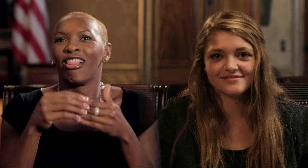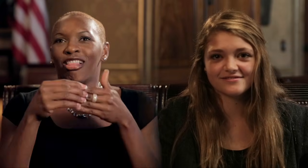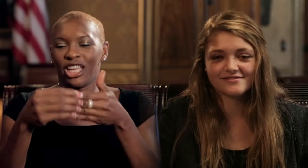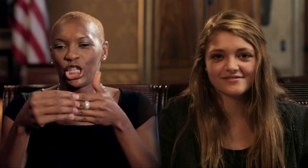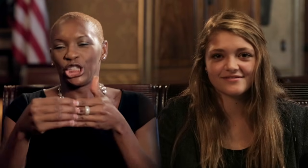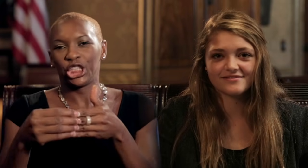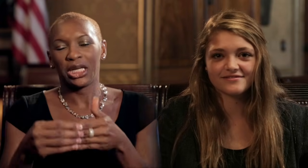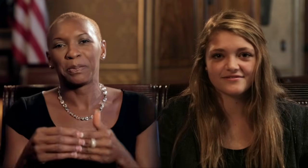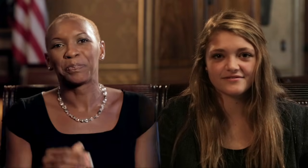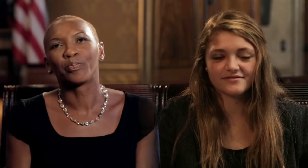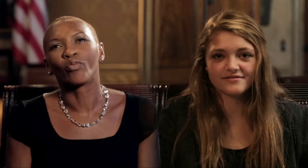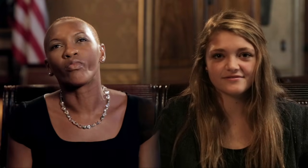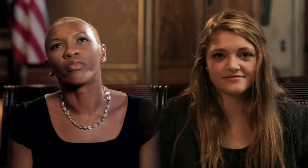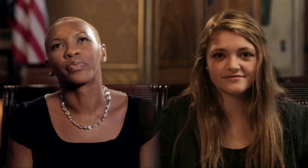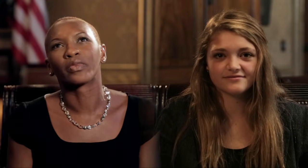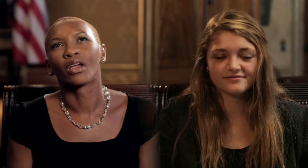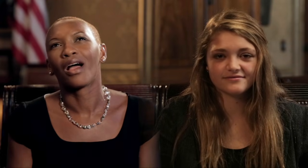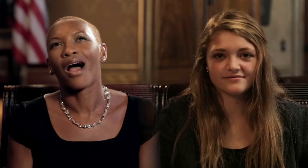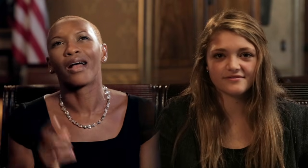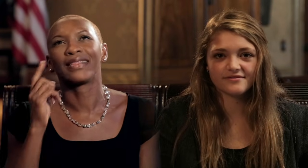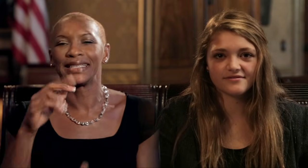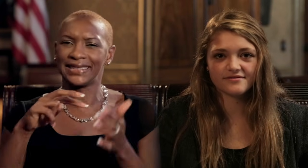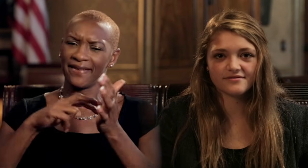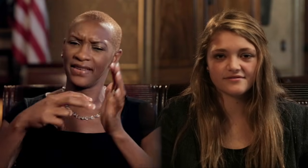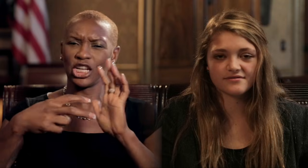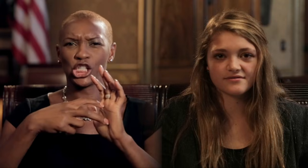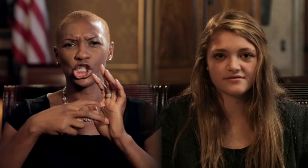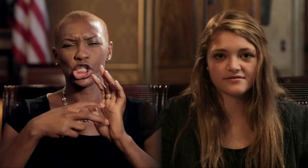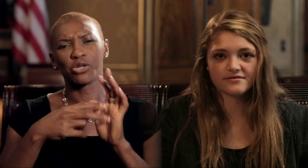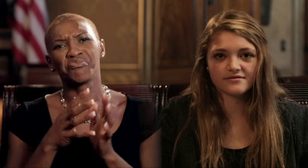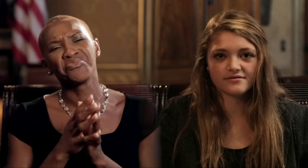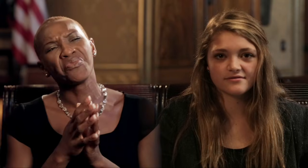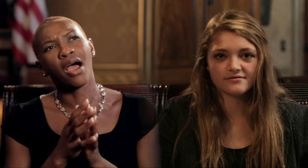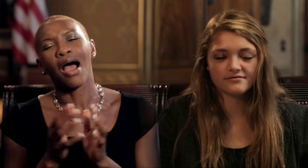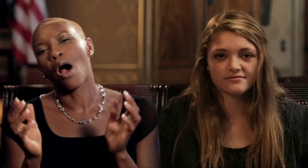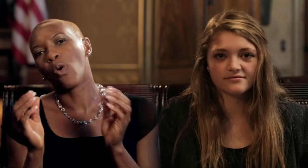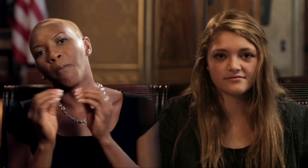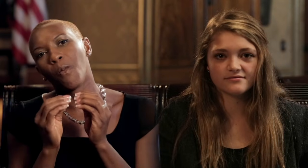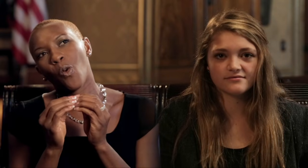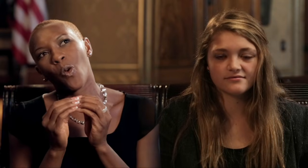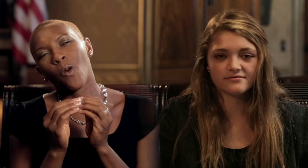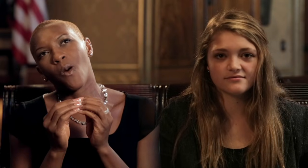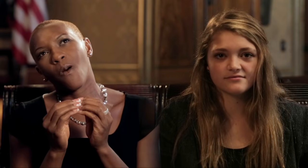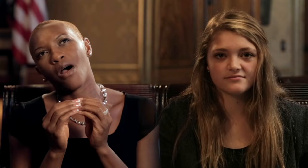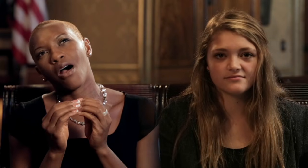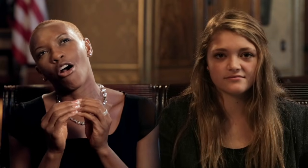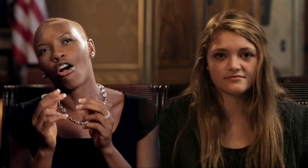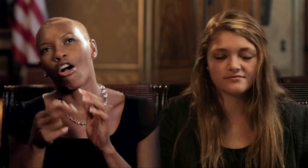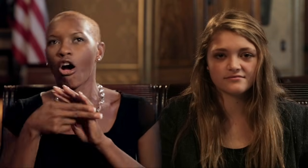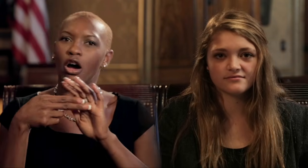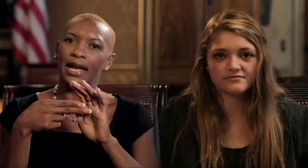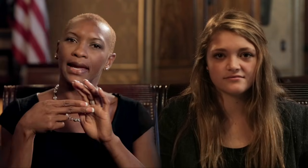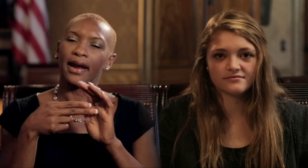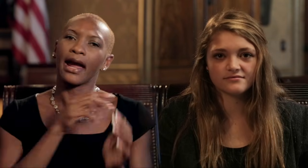Leadership... I think the definition... I would call it....